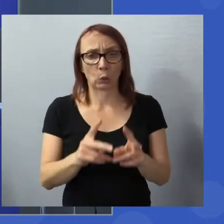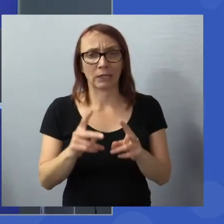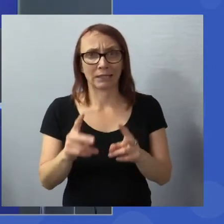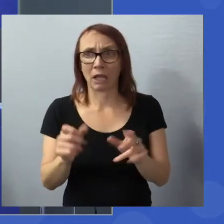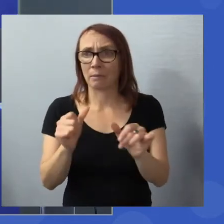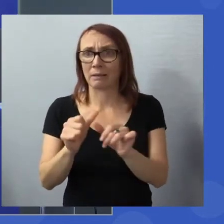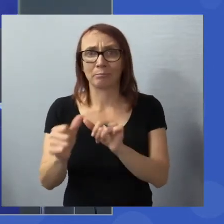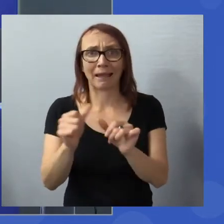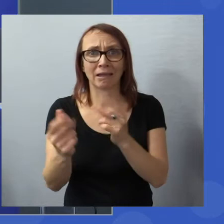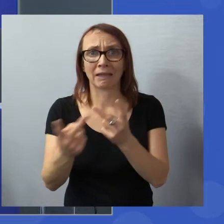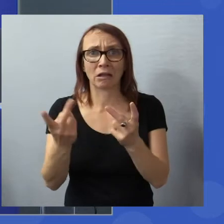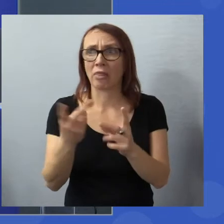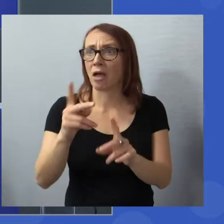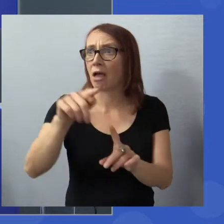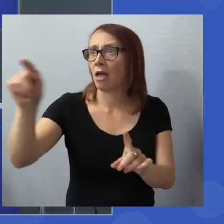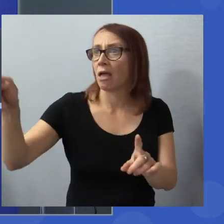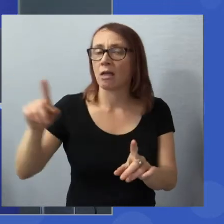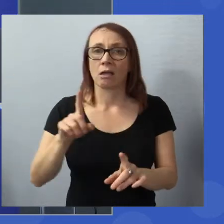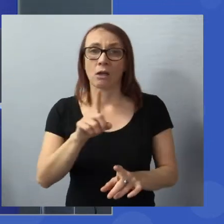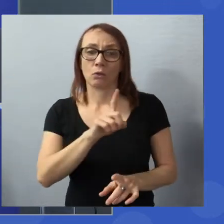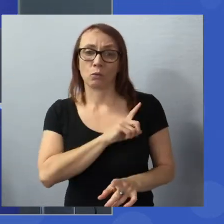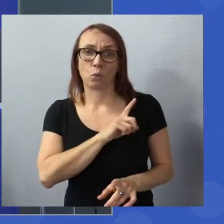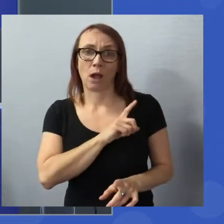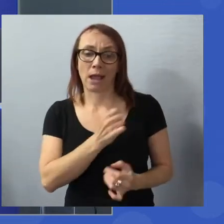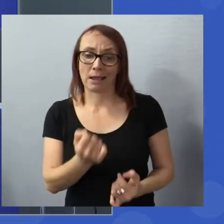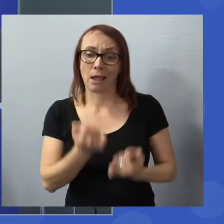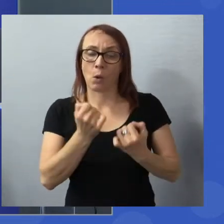political systems at doing that because our politicians have much more